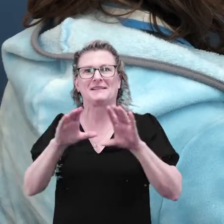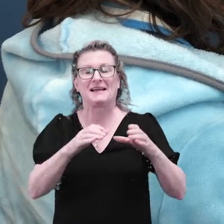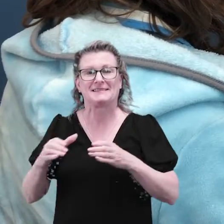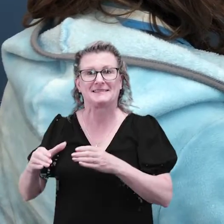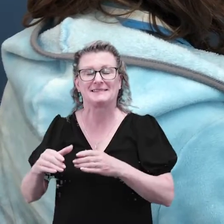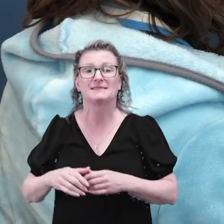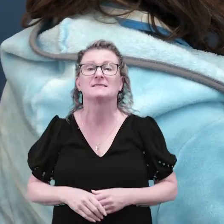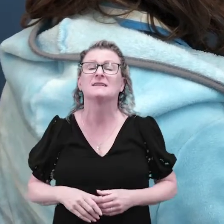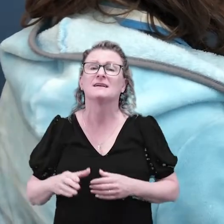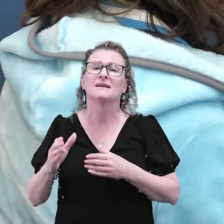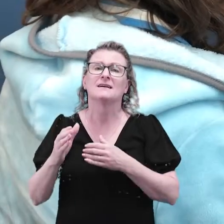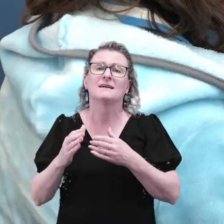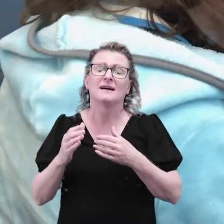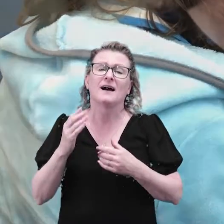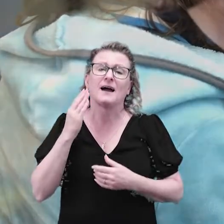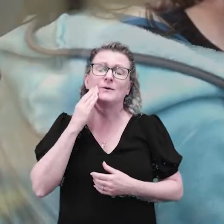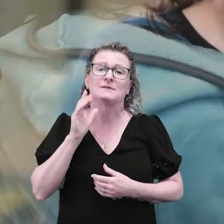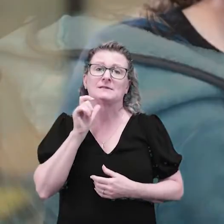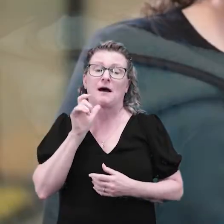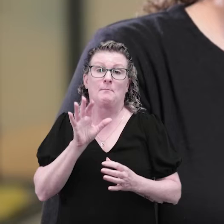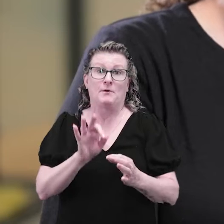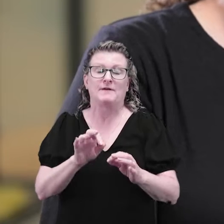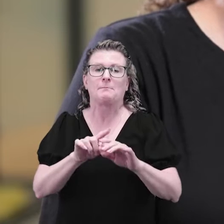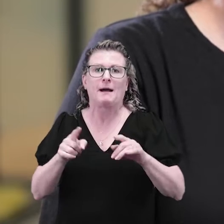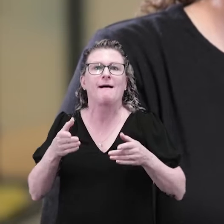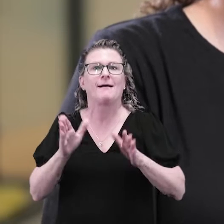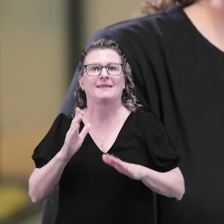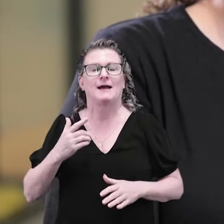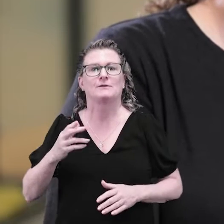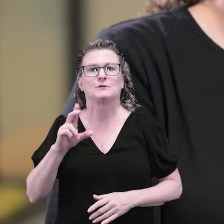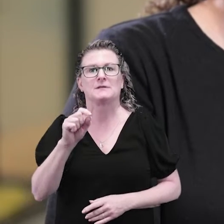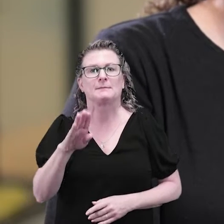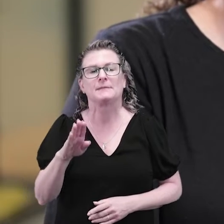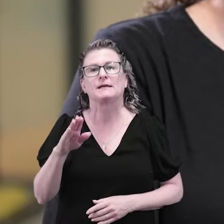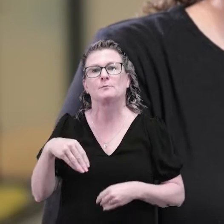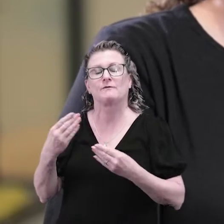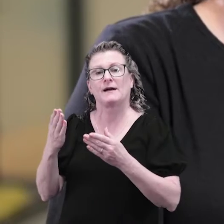for interpretation. Although this is not ideal, this allows USDB to provide services